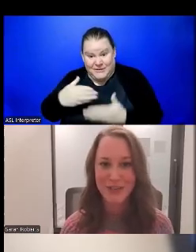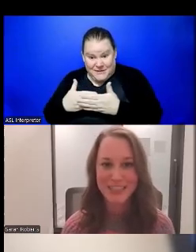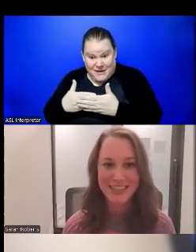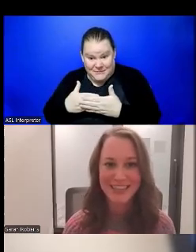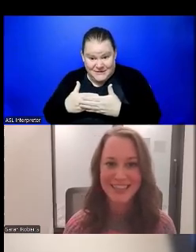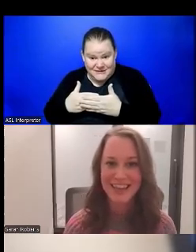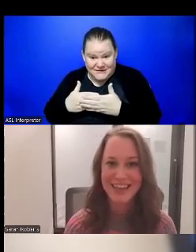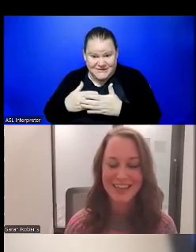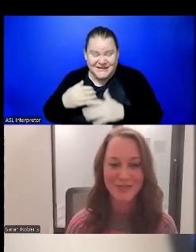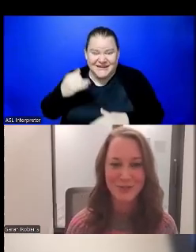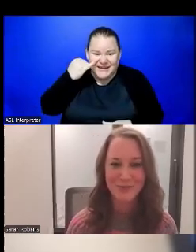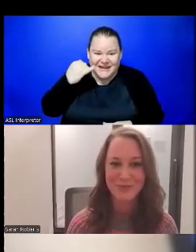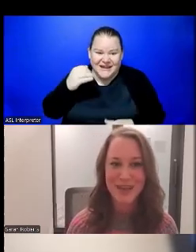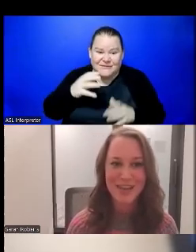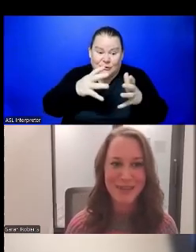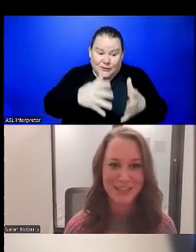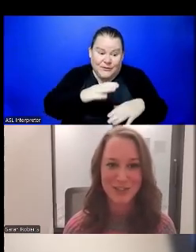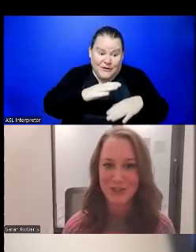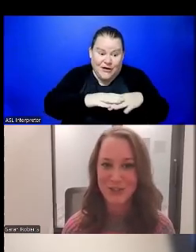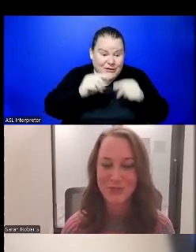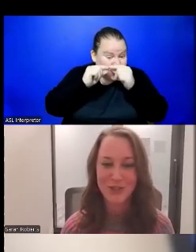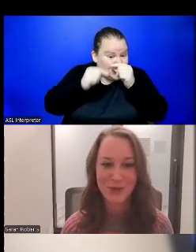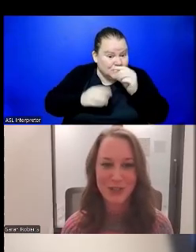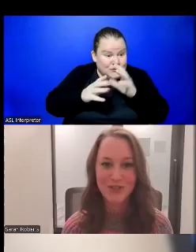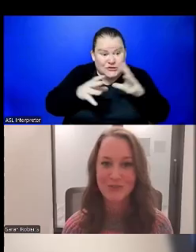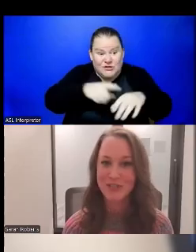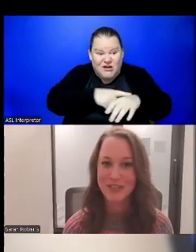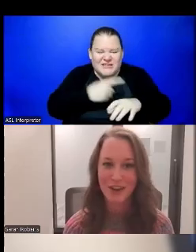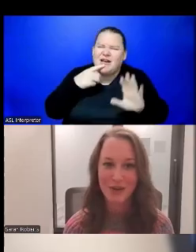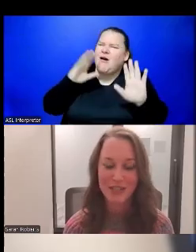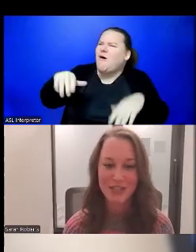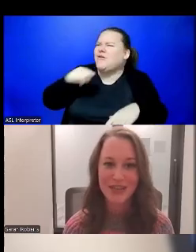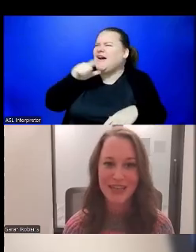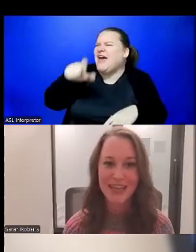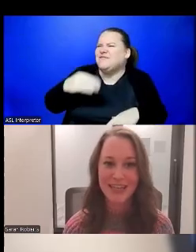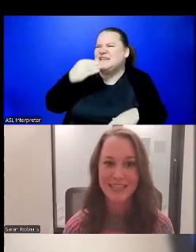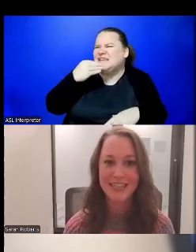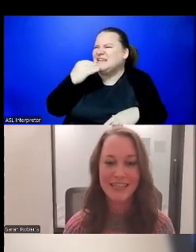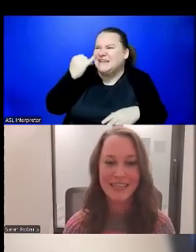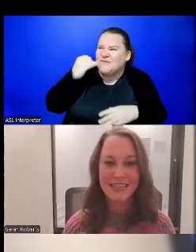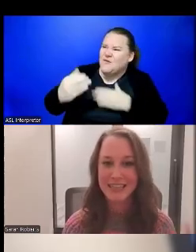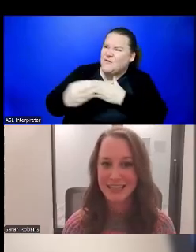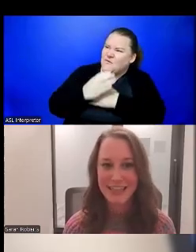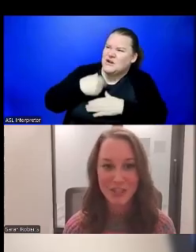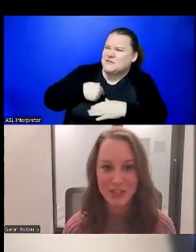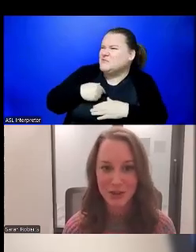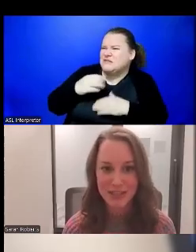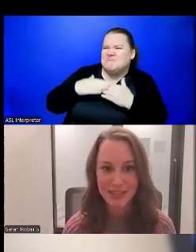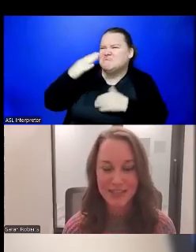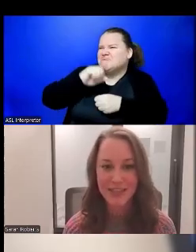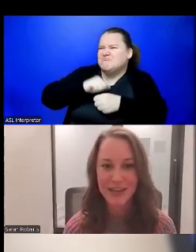to work to eat like, and if you make me, that's just too much work, so I'm just not going to do it. And they just don't eat,